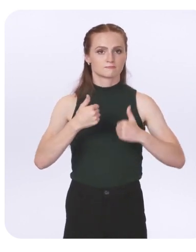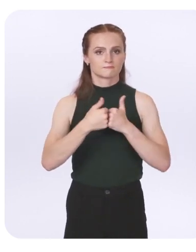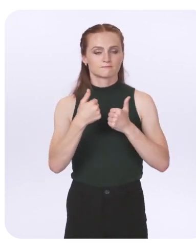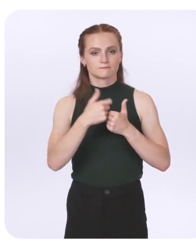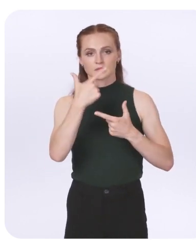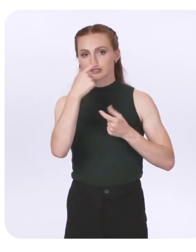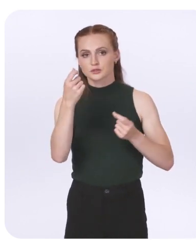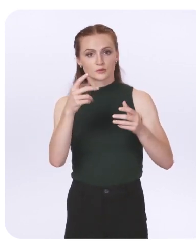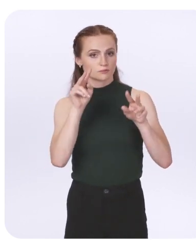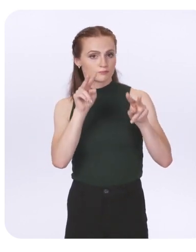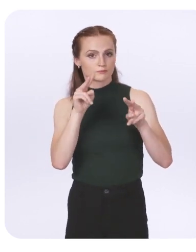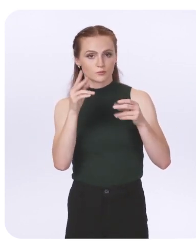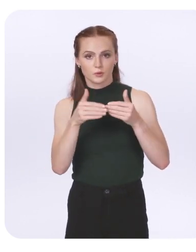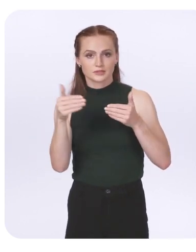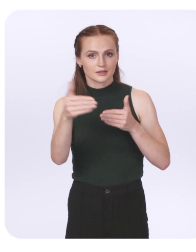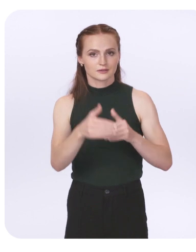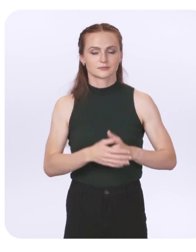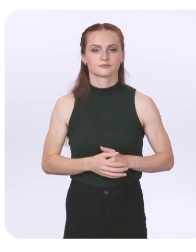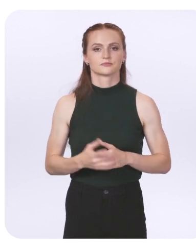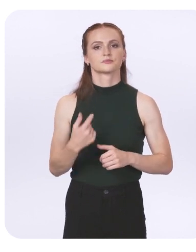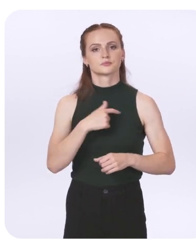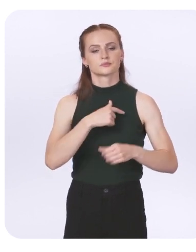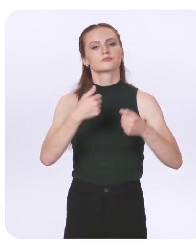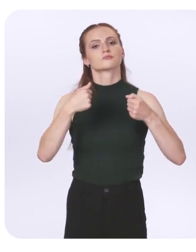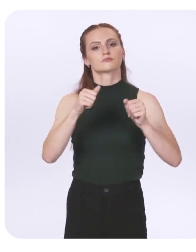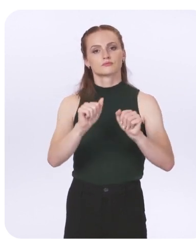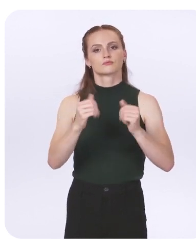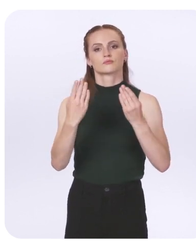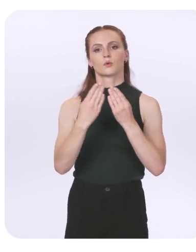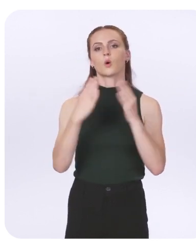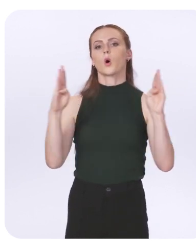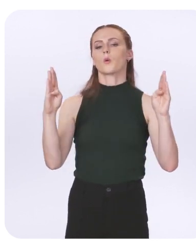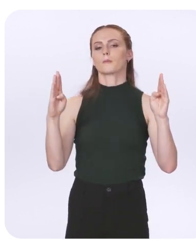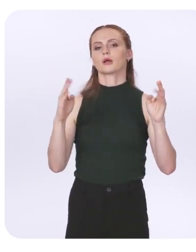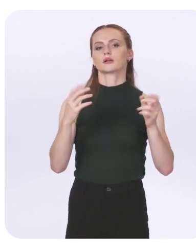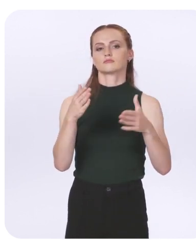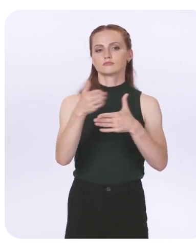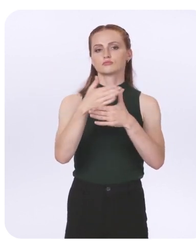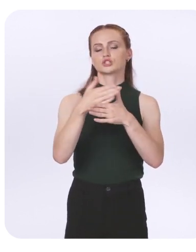So we’ve tried to be open about sharing our roadmap with the community as much